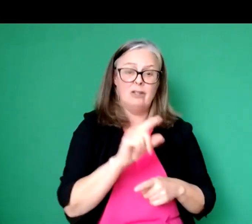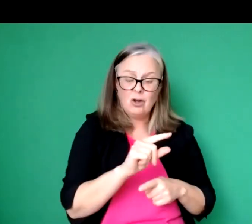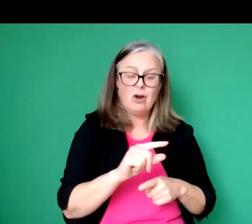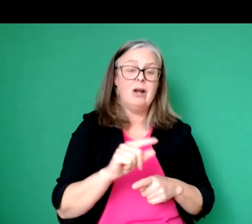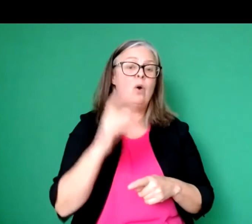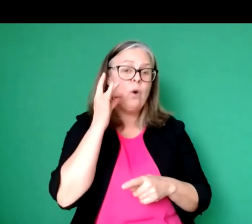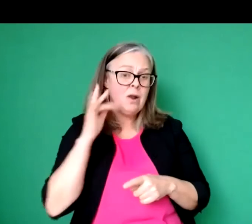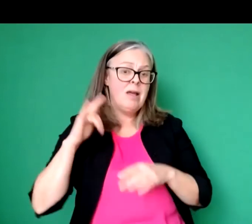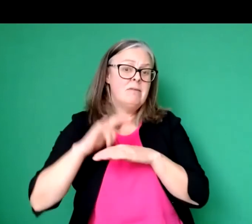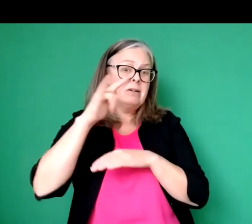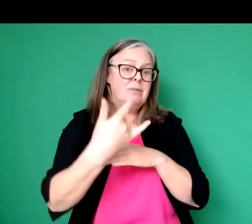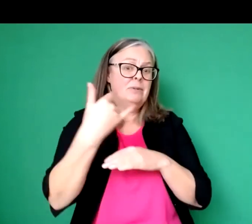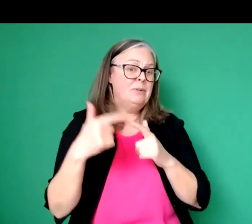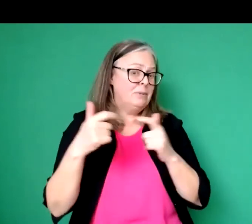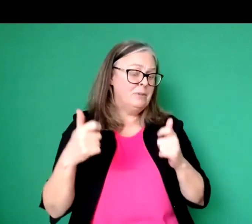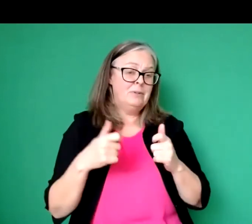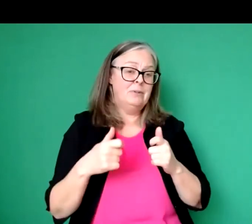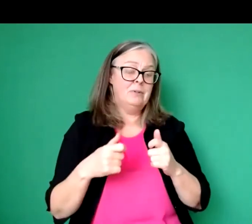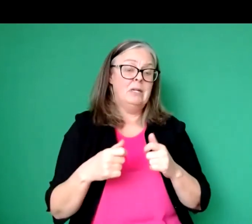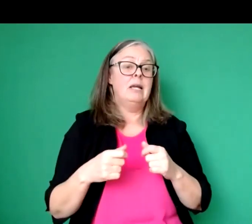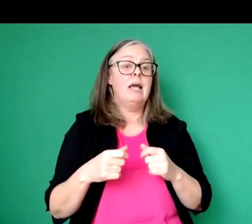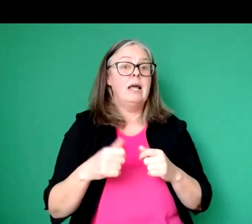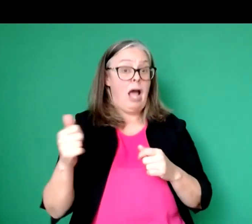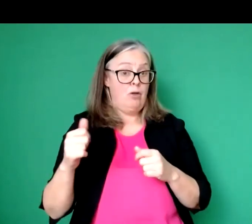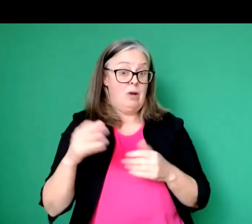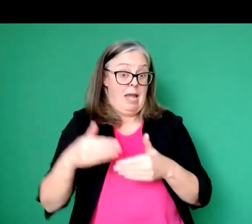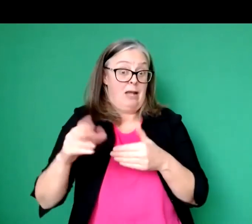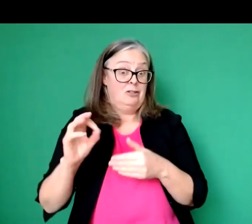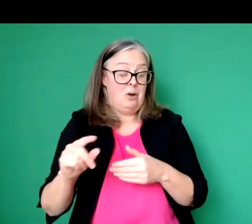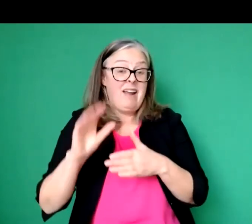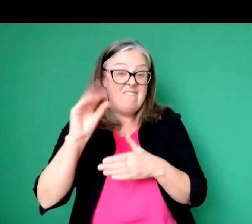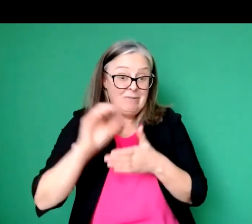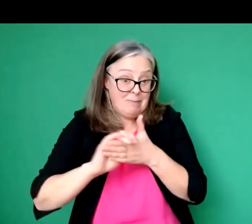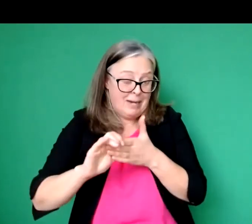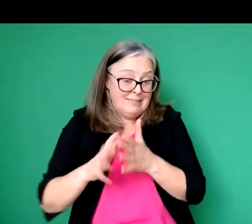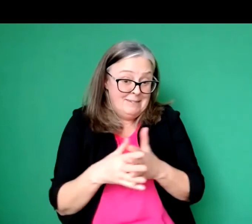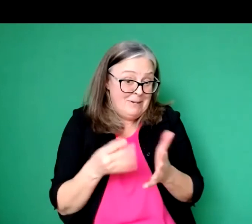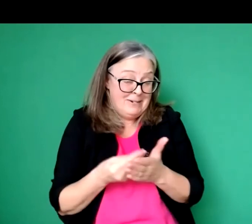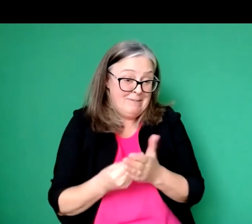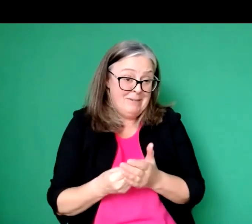and subsequent dogs are 50 bucks american so it's considerably less so there's a lot of inequities